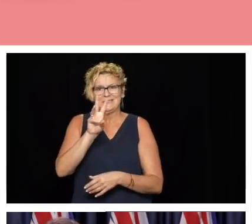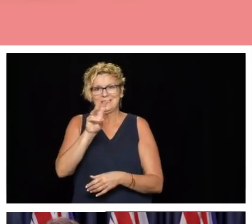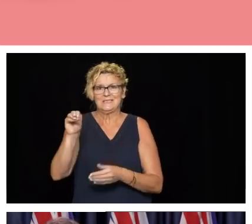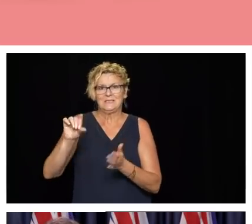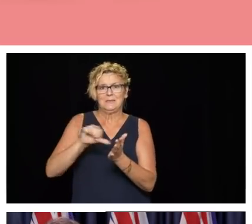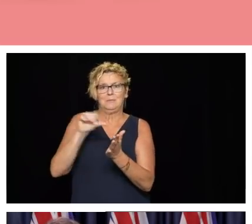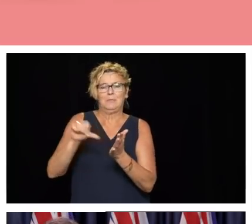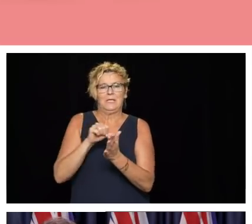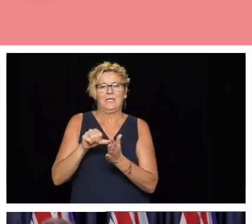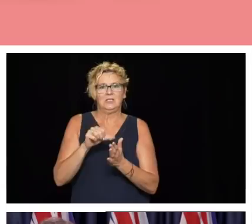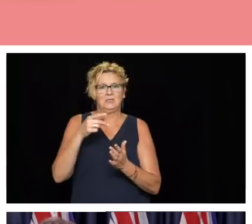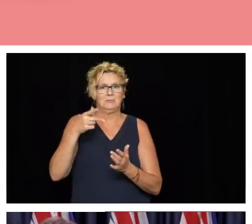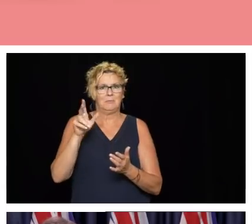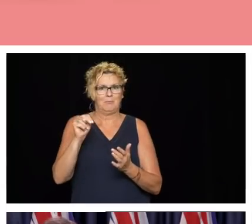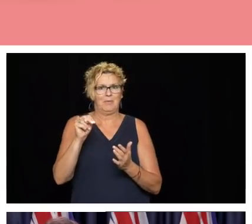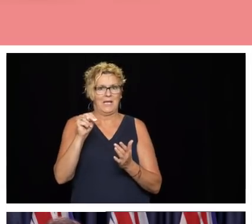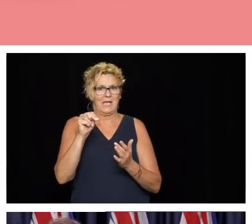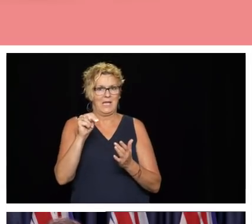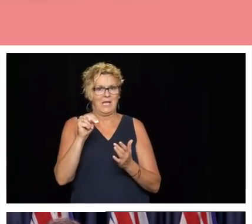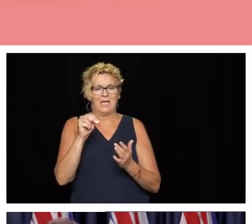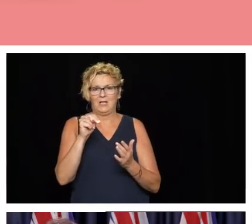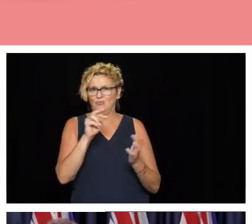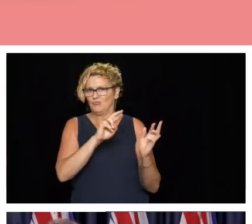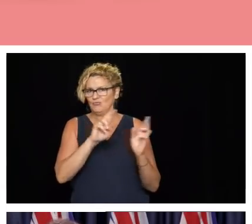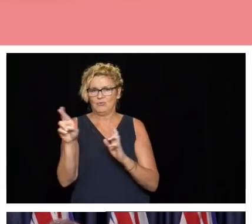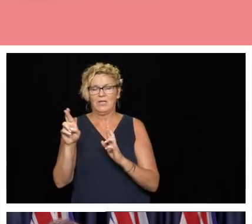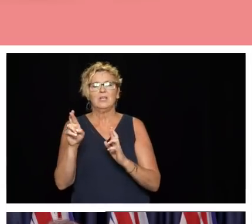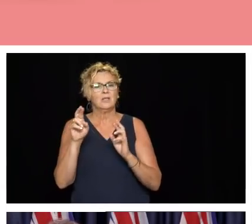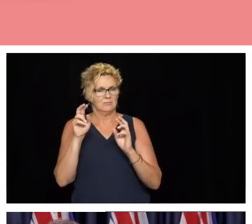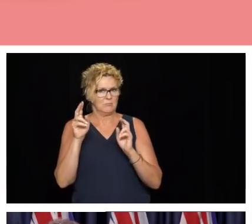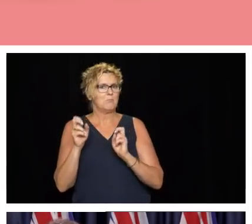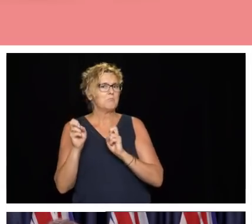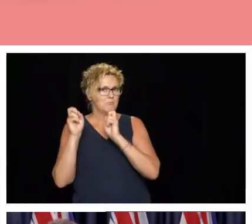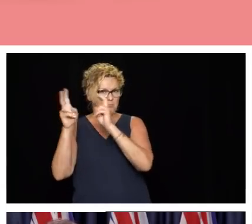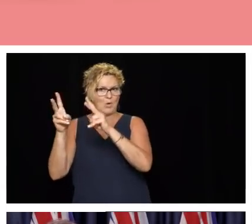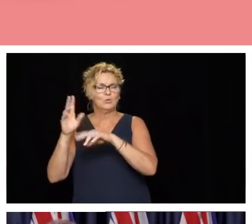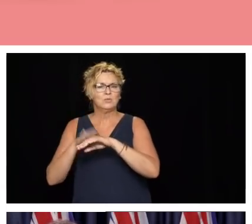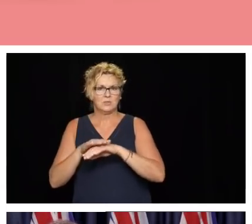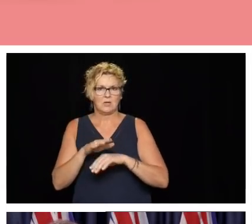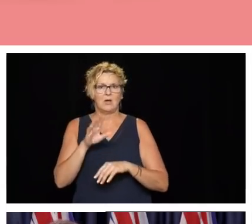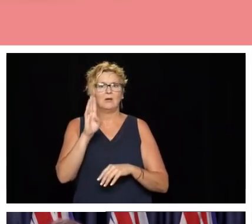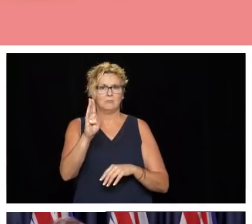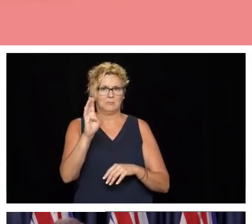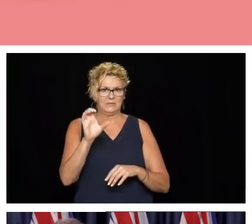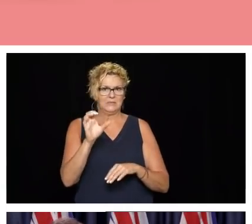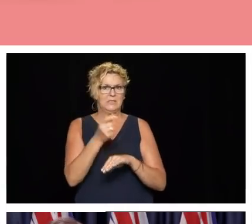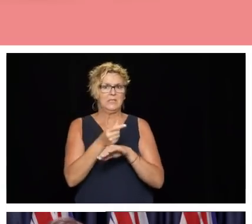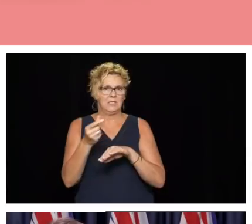PowerPoint presentation where we lay these scenarios out in detail in the 60 page plan that presents our plan in detail that will be